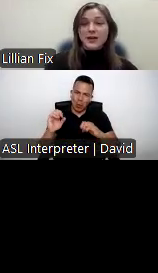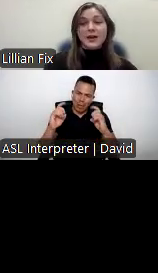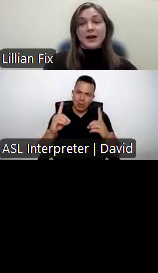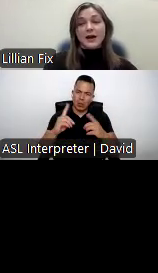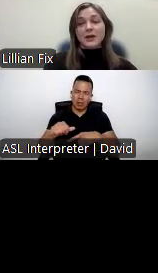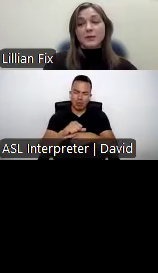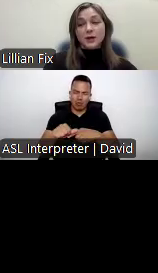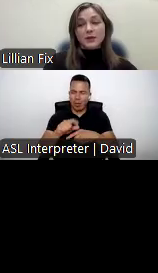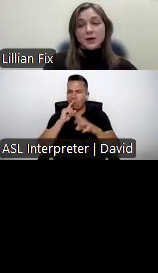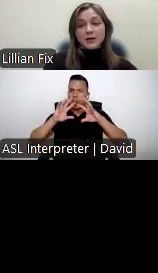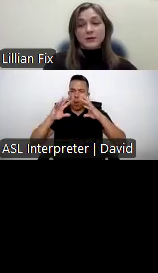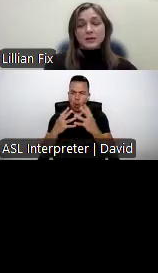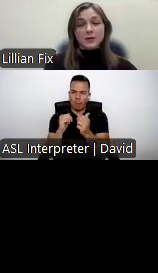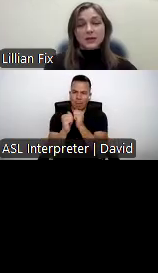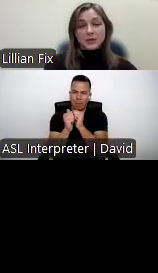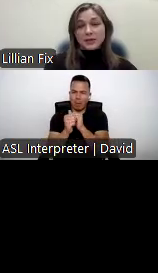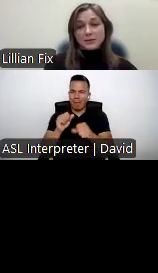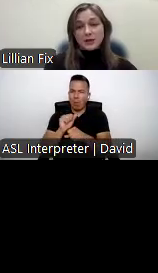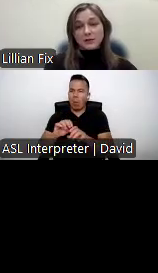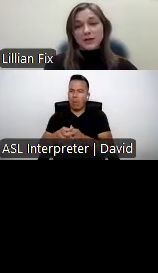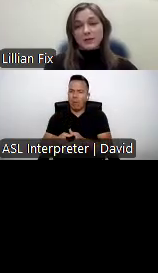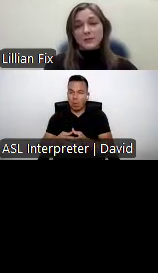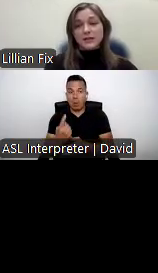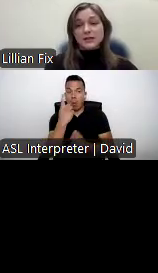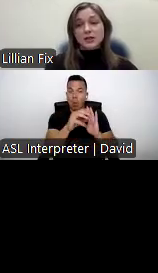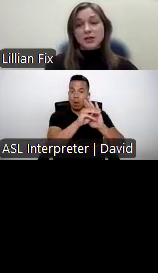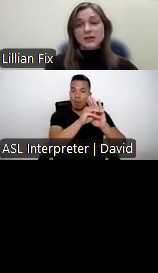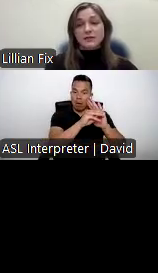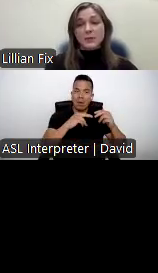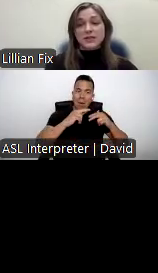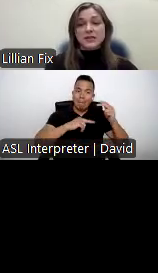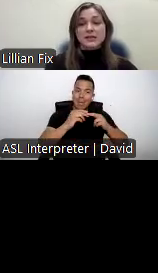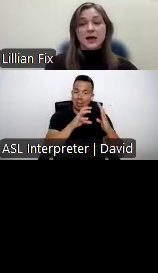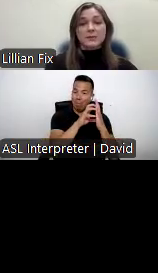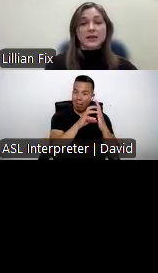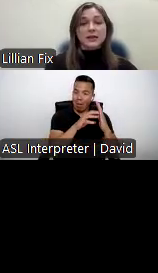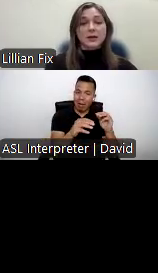workforce. In one of the models, the Building Blocks Model, it's a series of competencies on